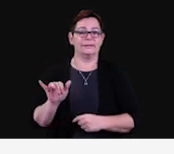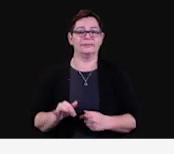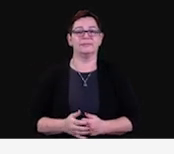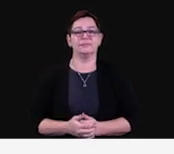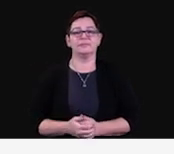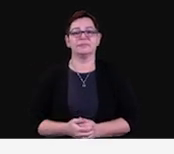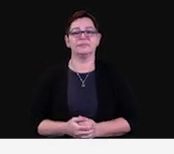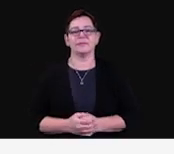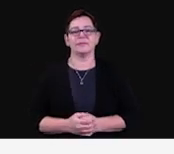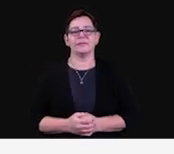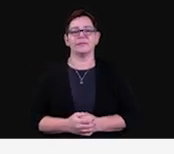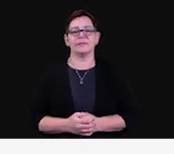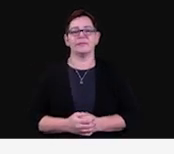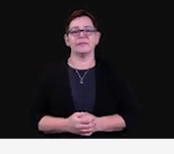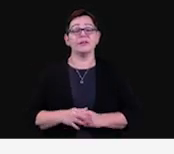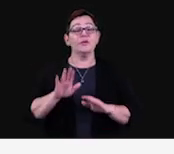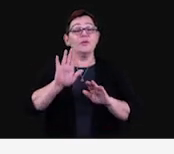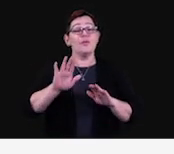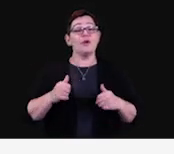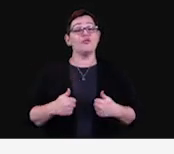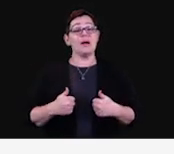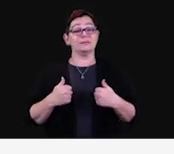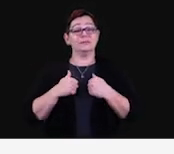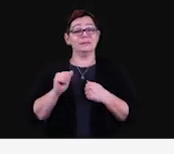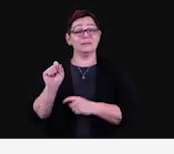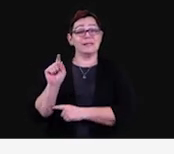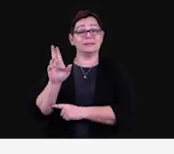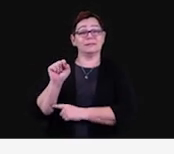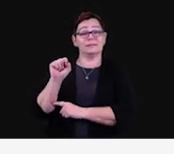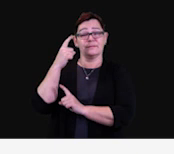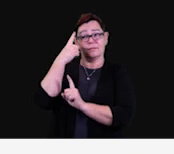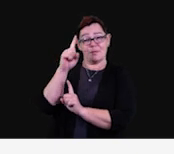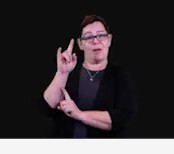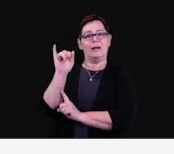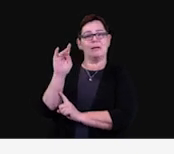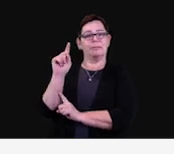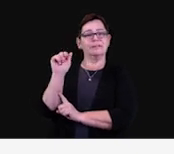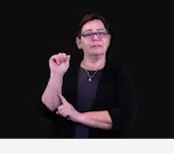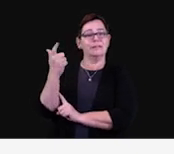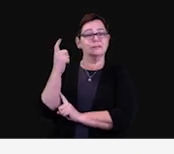Your residency status for income tax purposes is different from your immigration status.